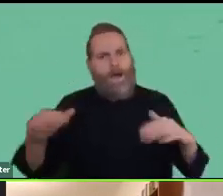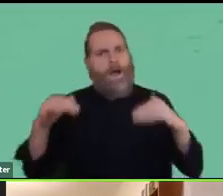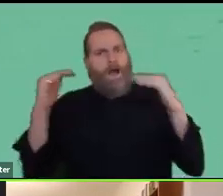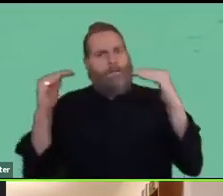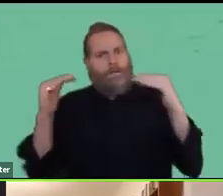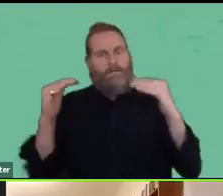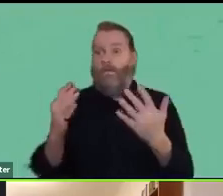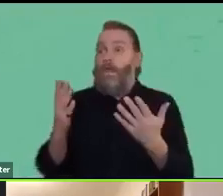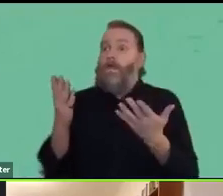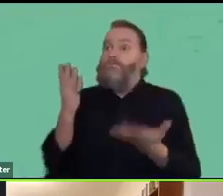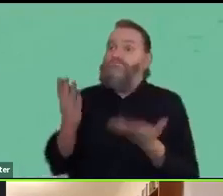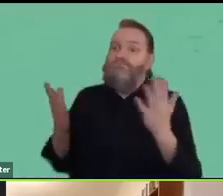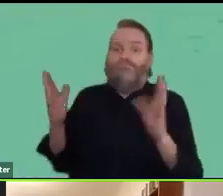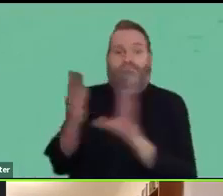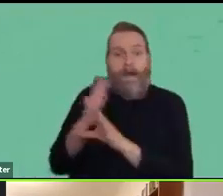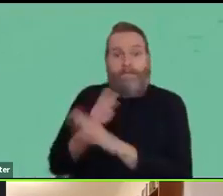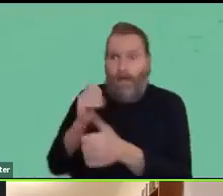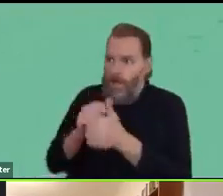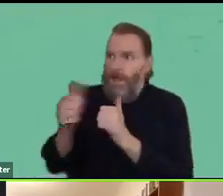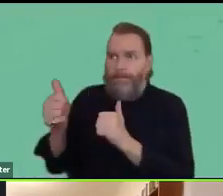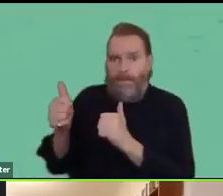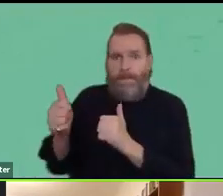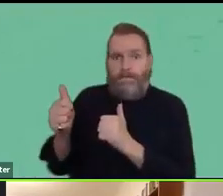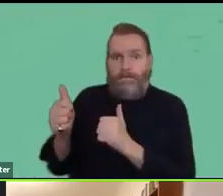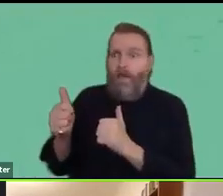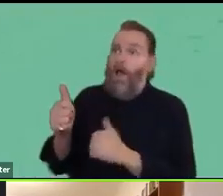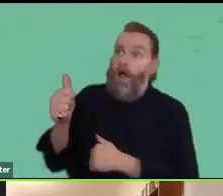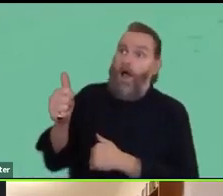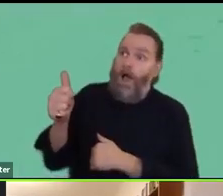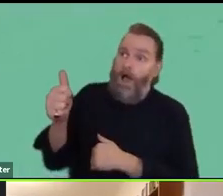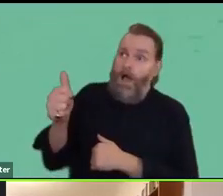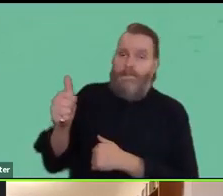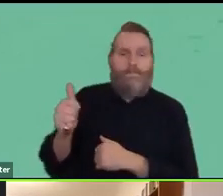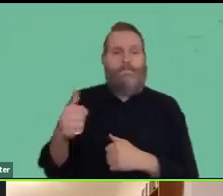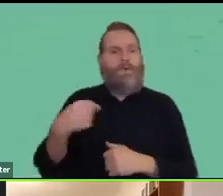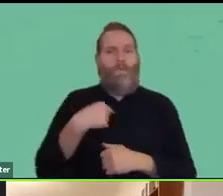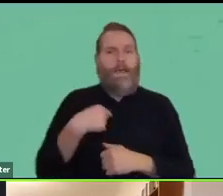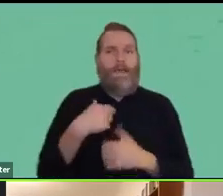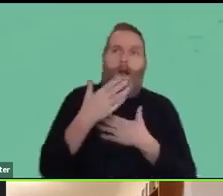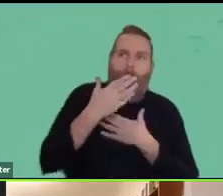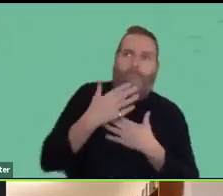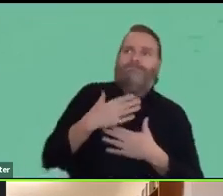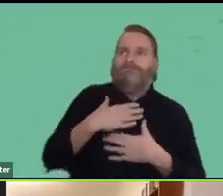that we can accept but we will not be falling for the divide and rule which is why the campaign